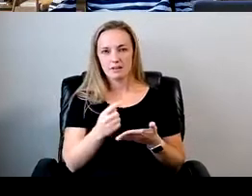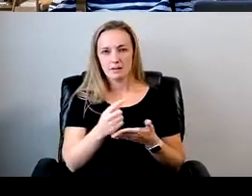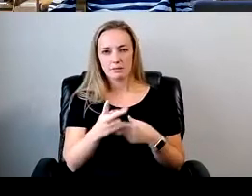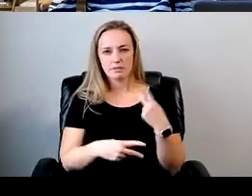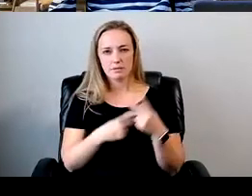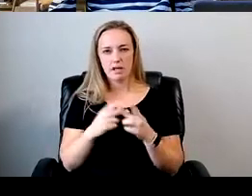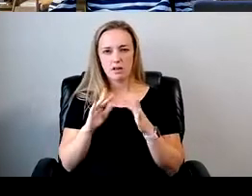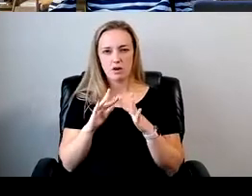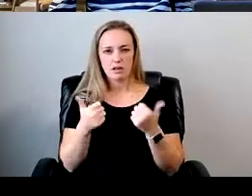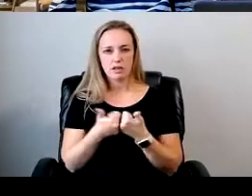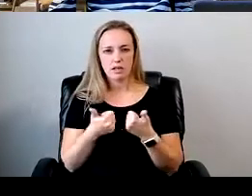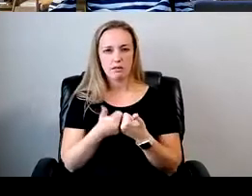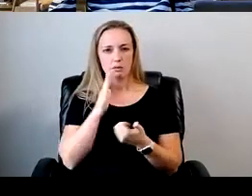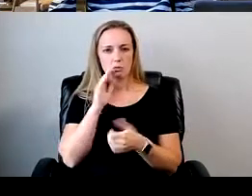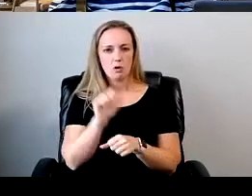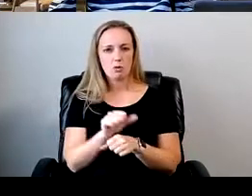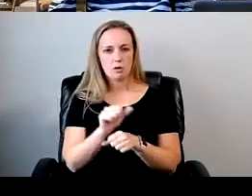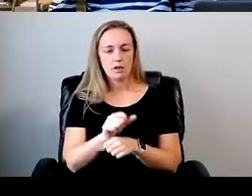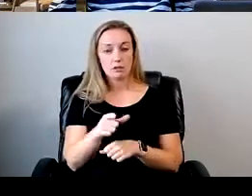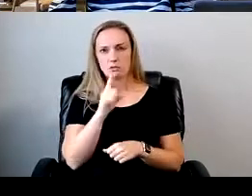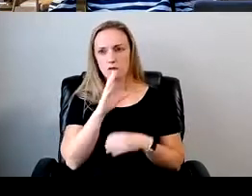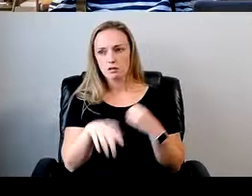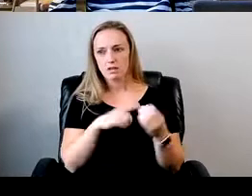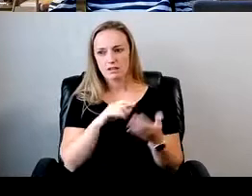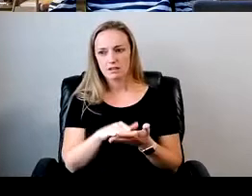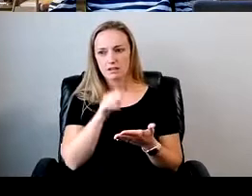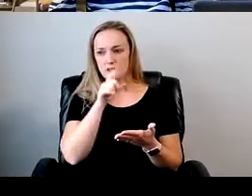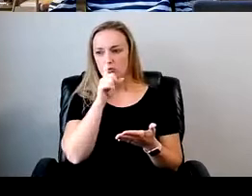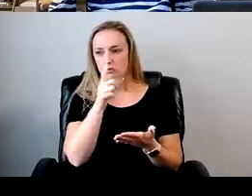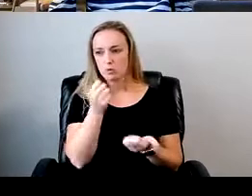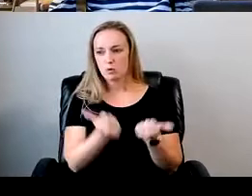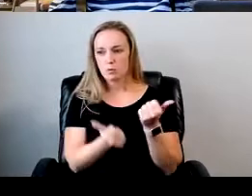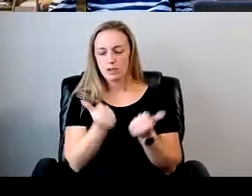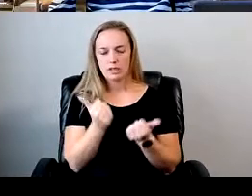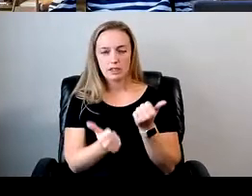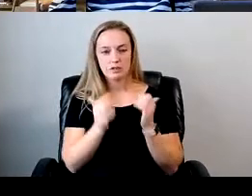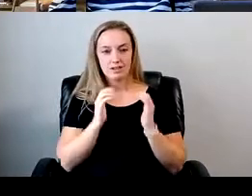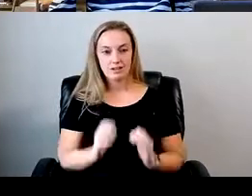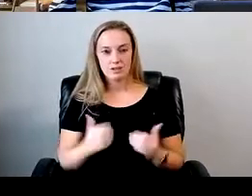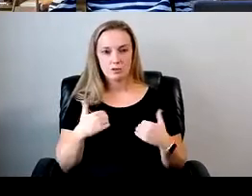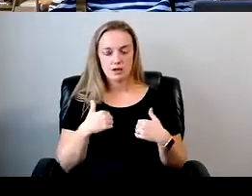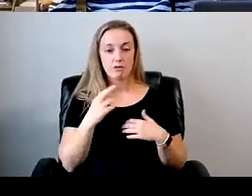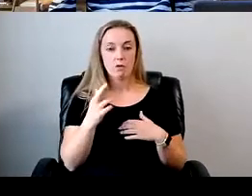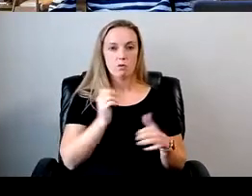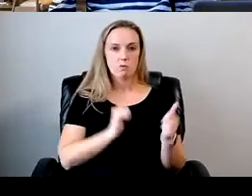If you're talking about that, I'm not sure what clients you have in mind, but role-playing, manipulatives, images, drawing,